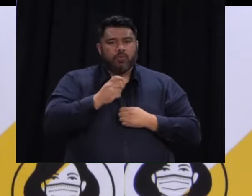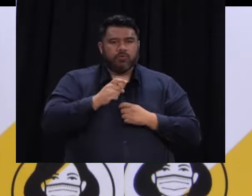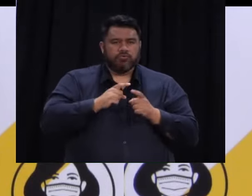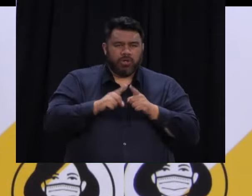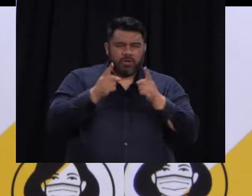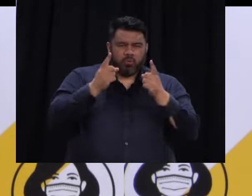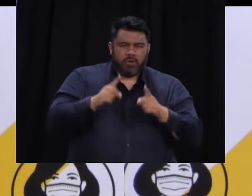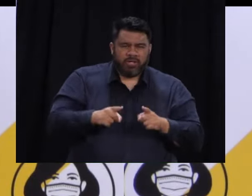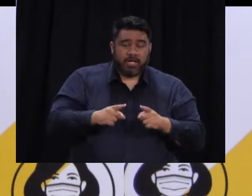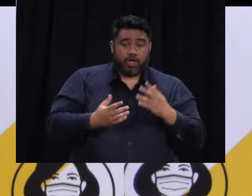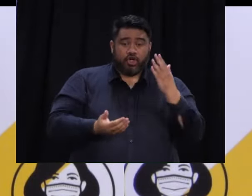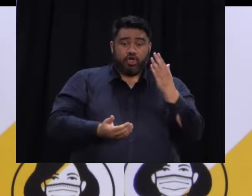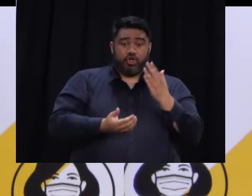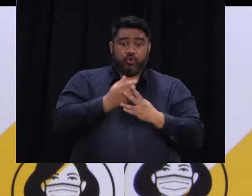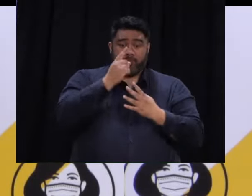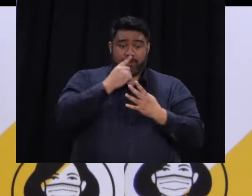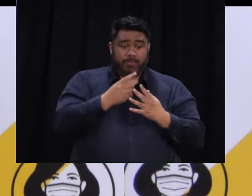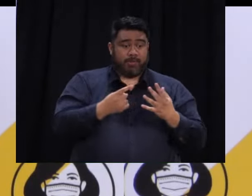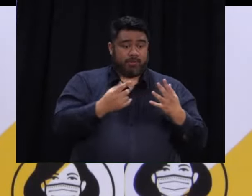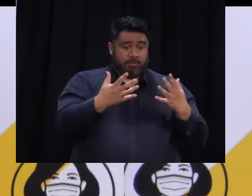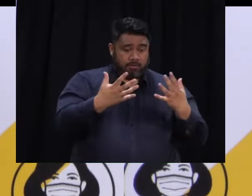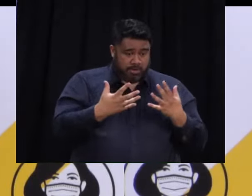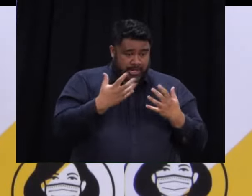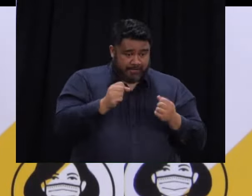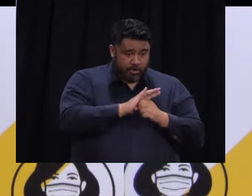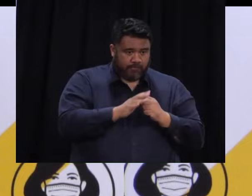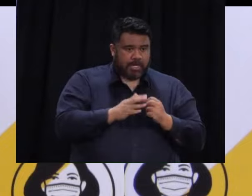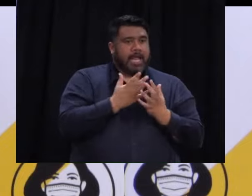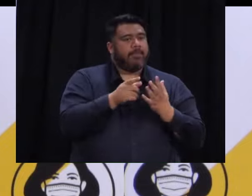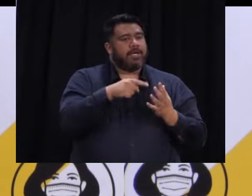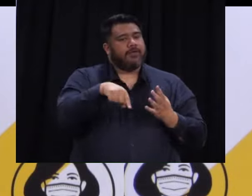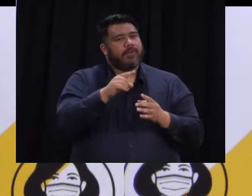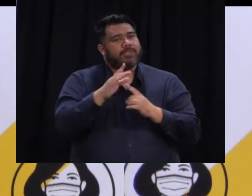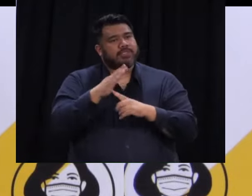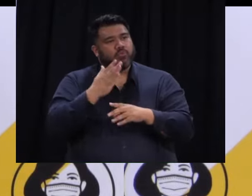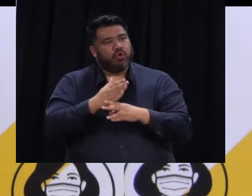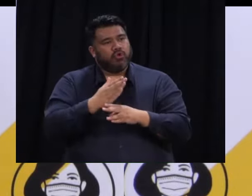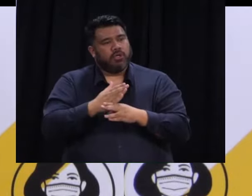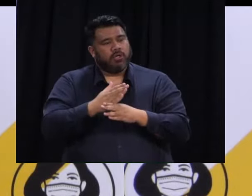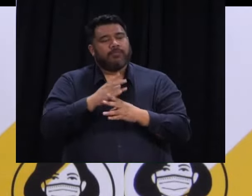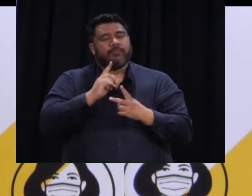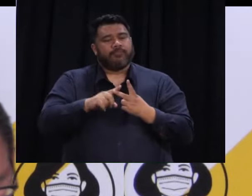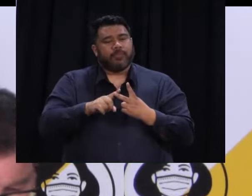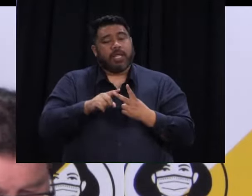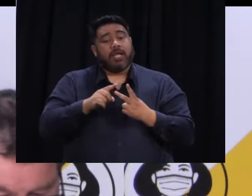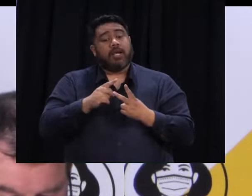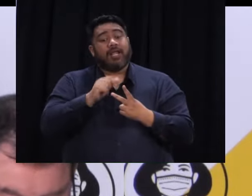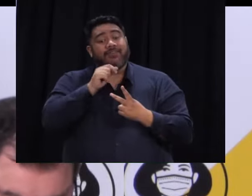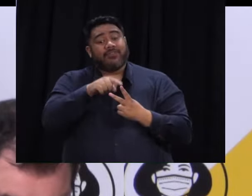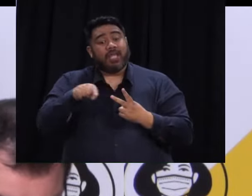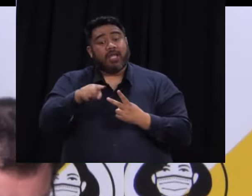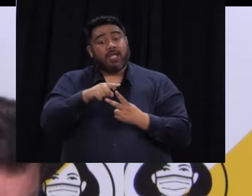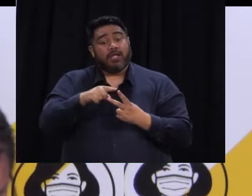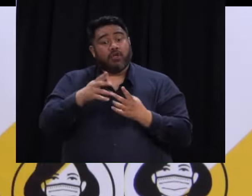information we are collating and we will start to report is how many of our new cases are